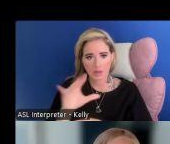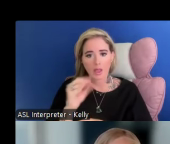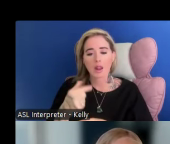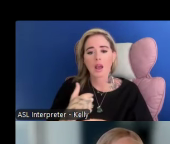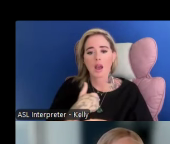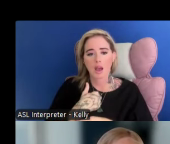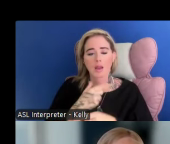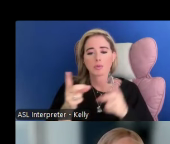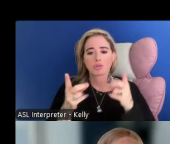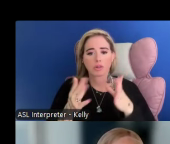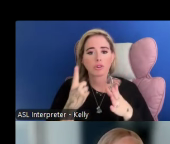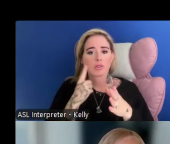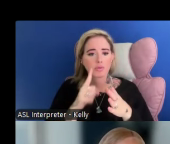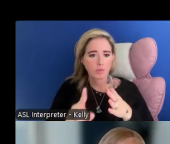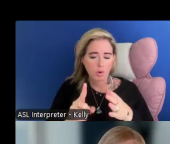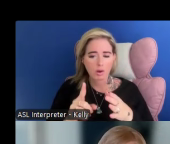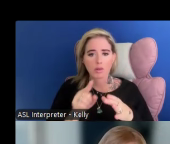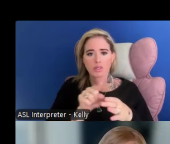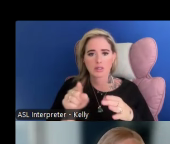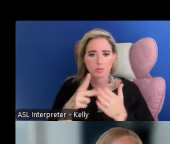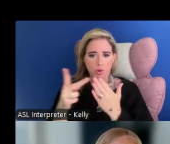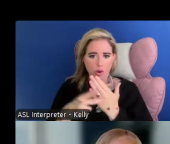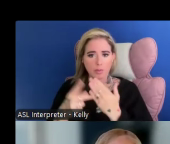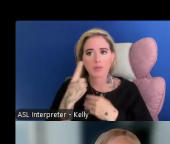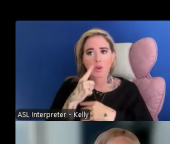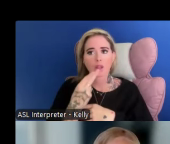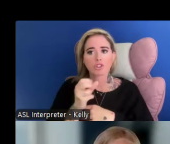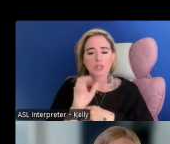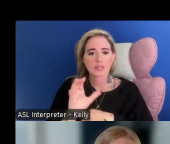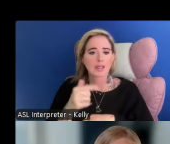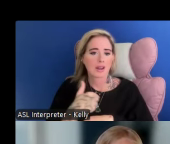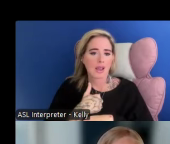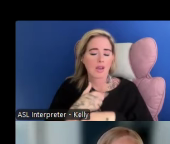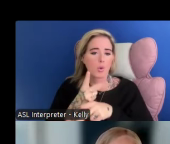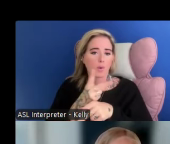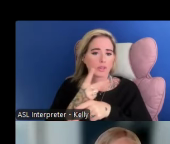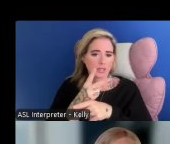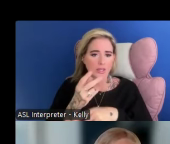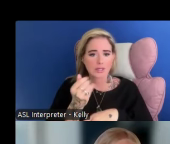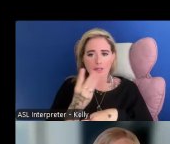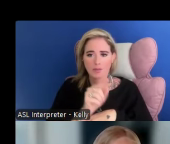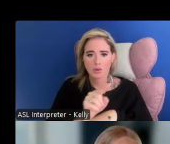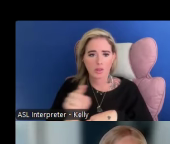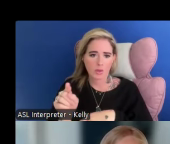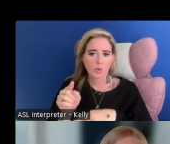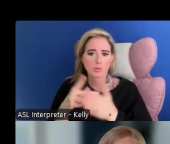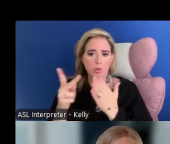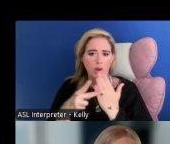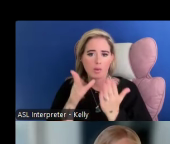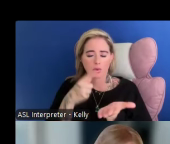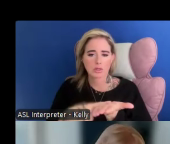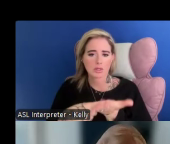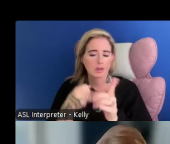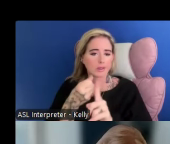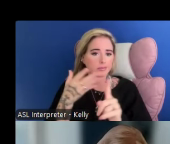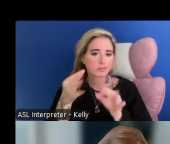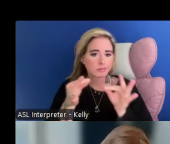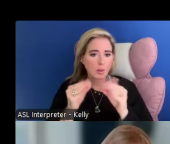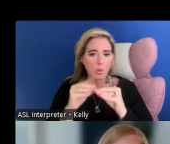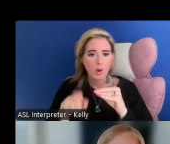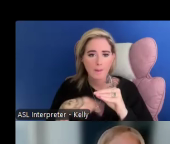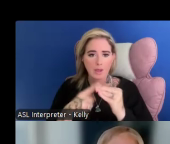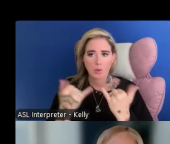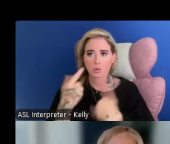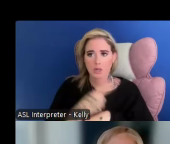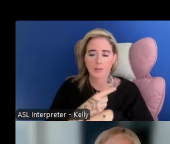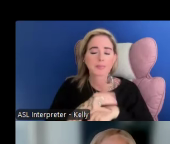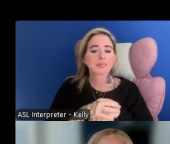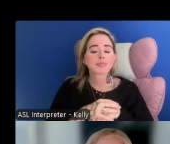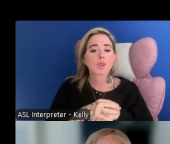My name is Libby Burleson-Porras. I oversee a couple of the next programs and I'm going to talk about today.